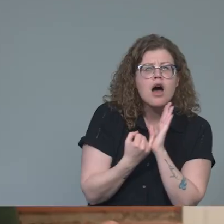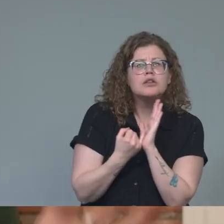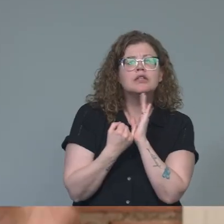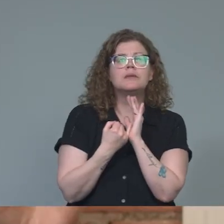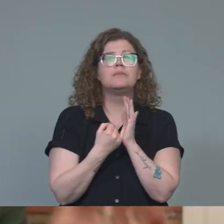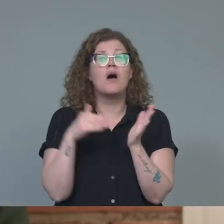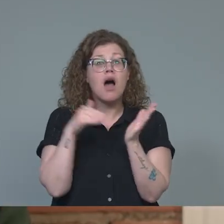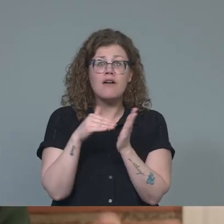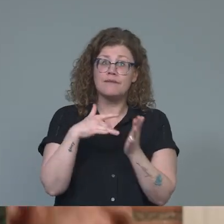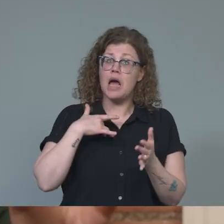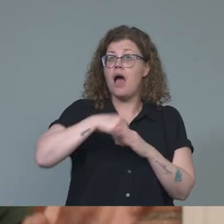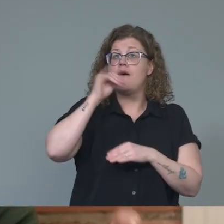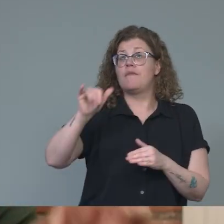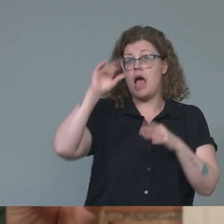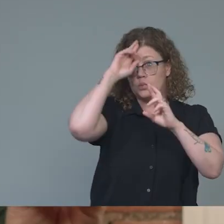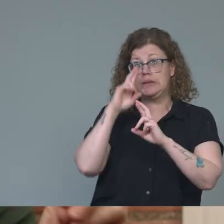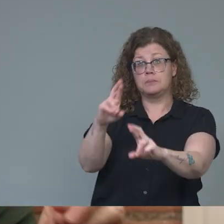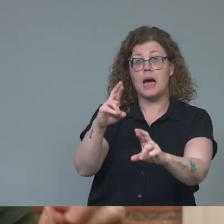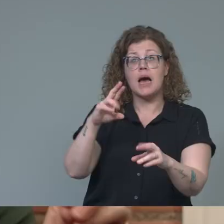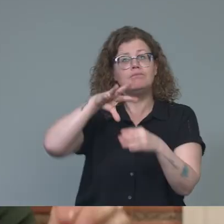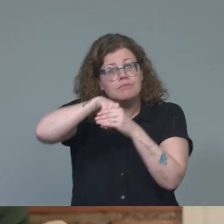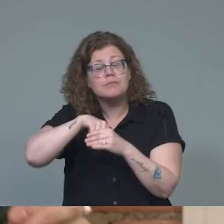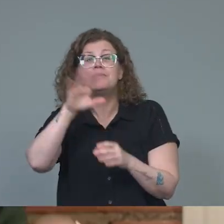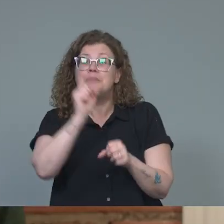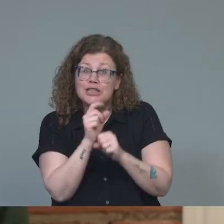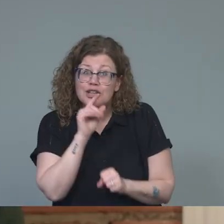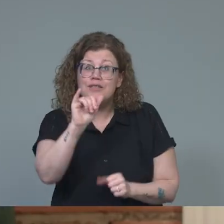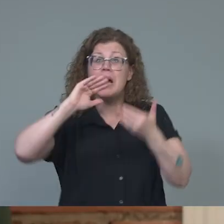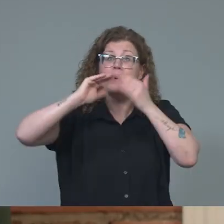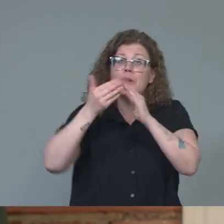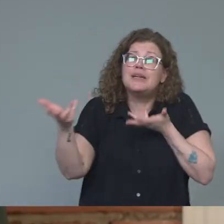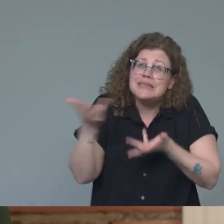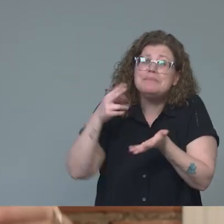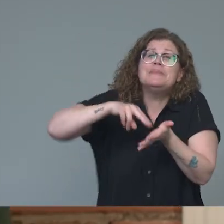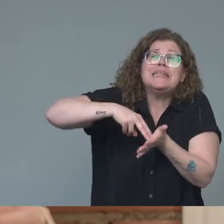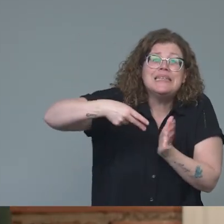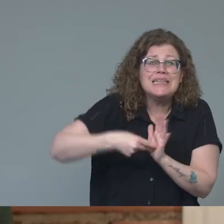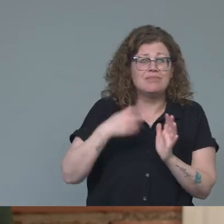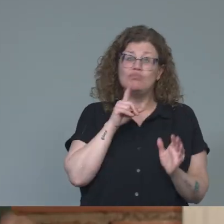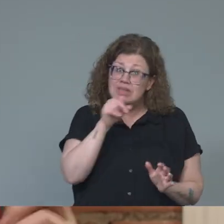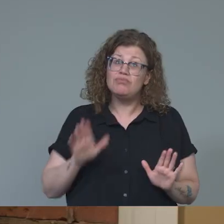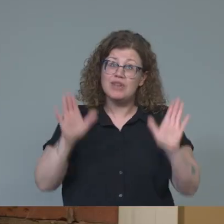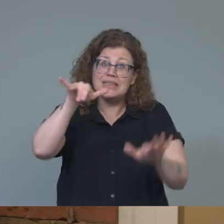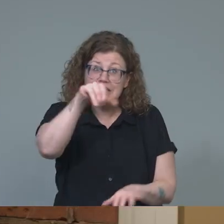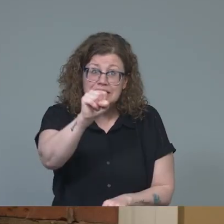how can you tailor your engagement process to augment your own artistic voice, not take away